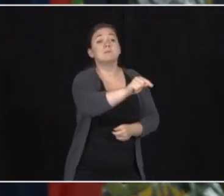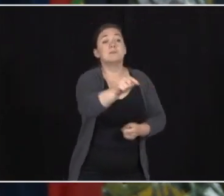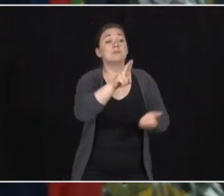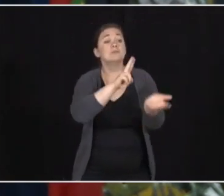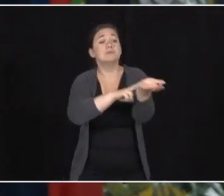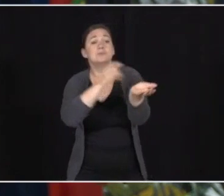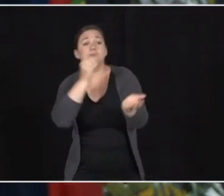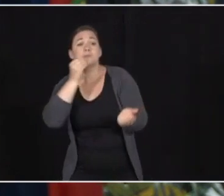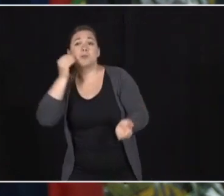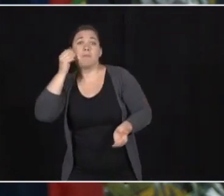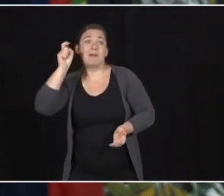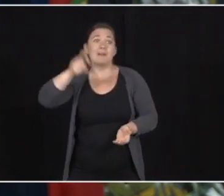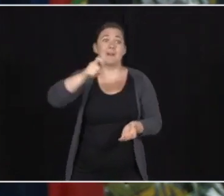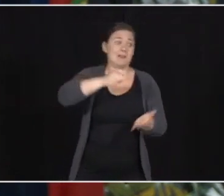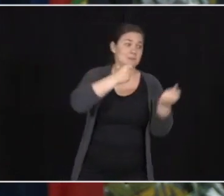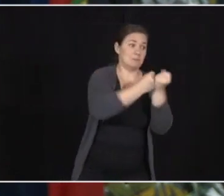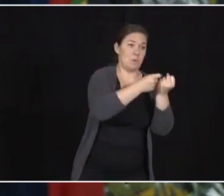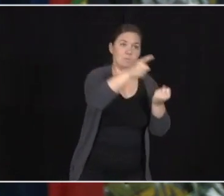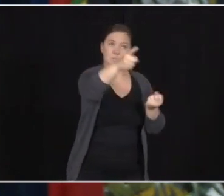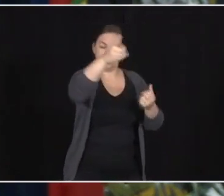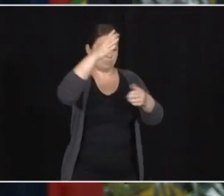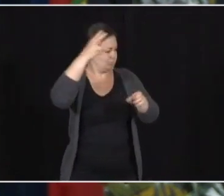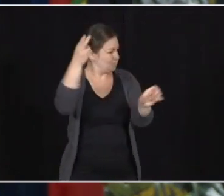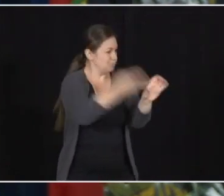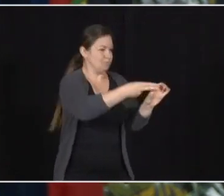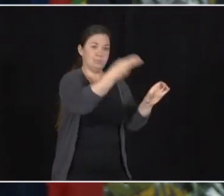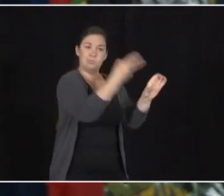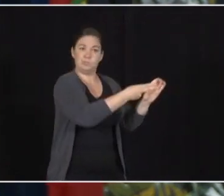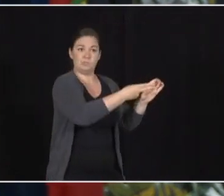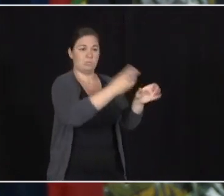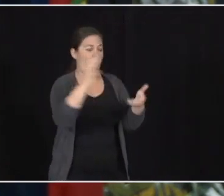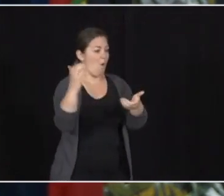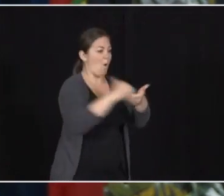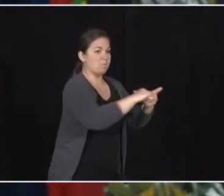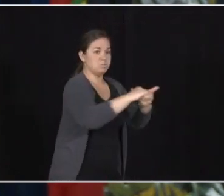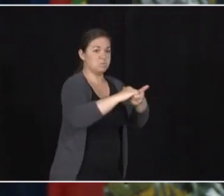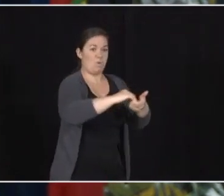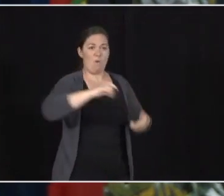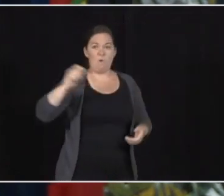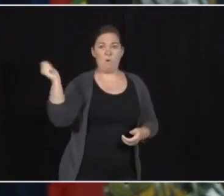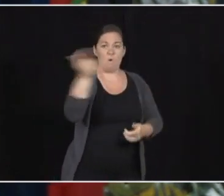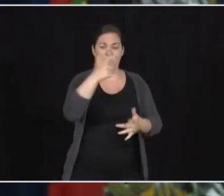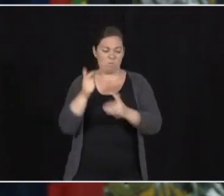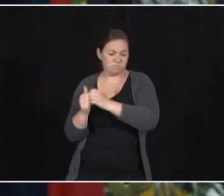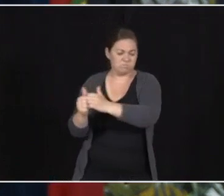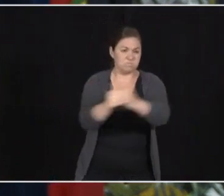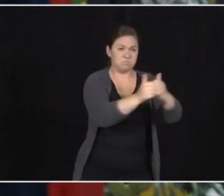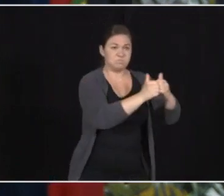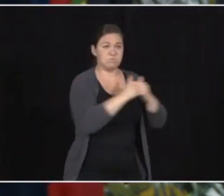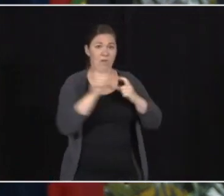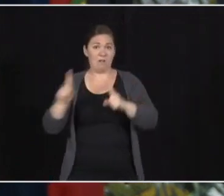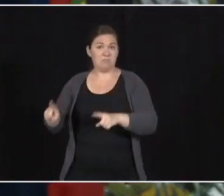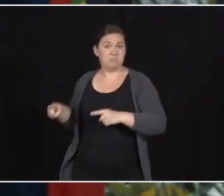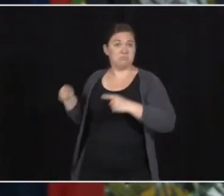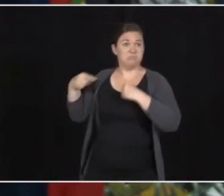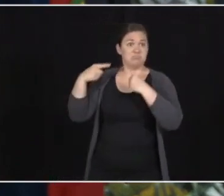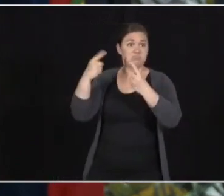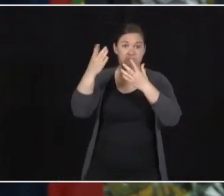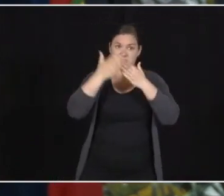urgent support. We were and still are all hands on deck. And we will keep going until the job is done. So today I am extending